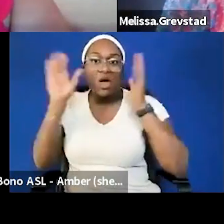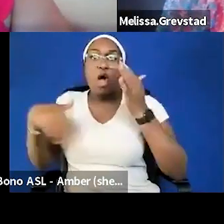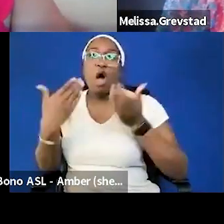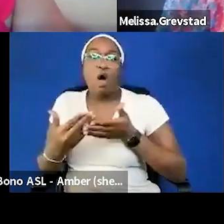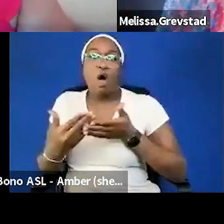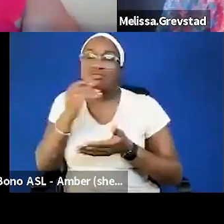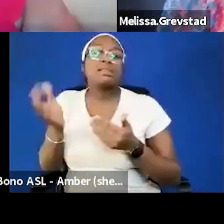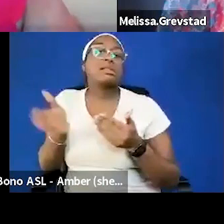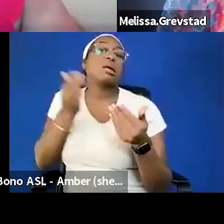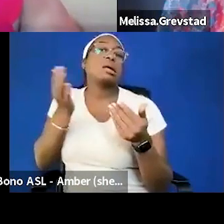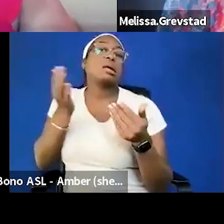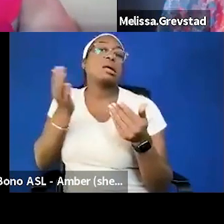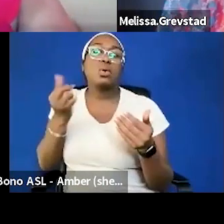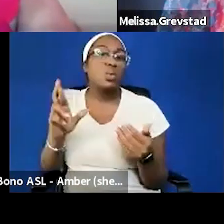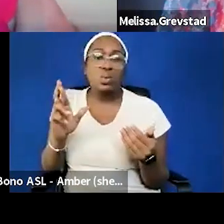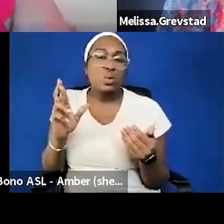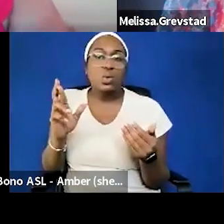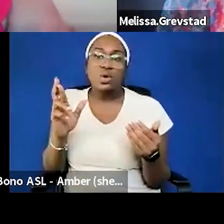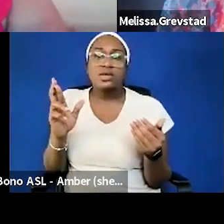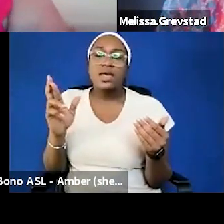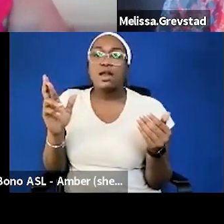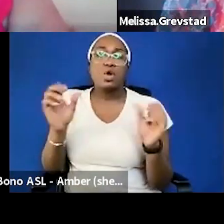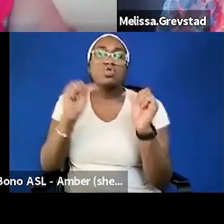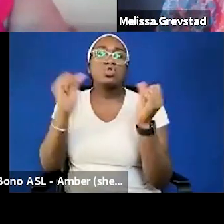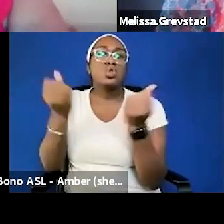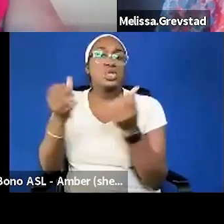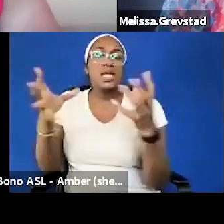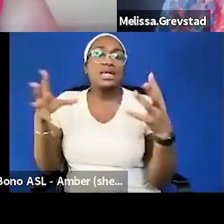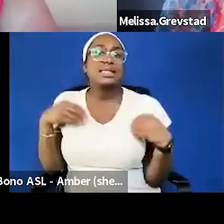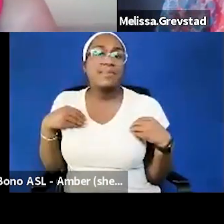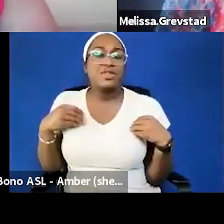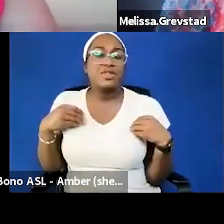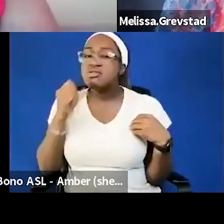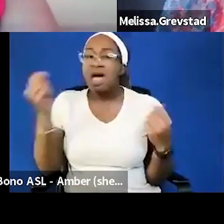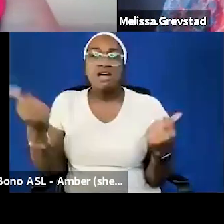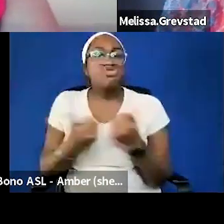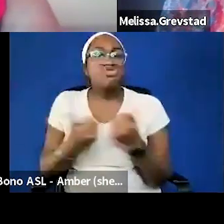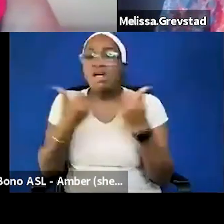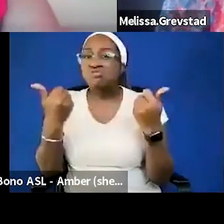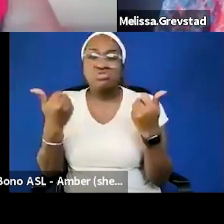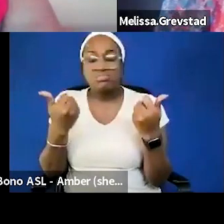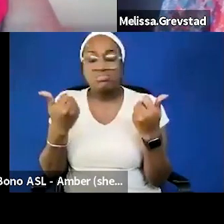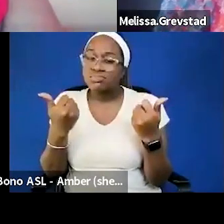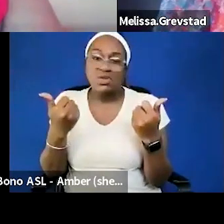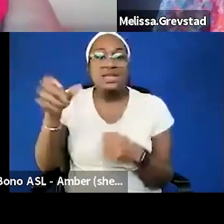to us, not just the ones that are acceptable, not just the ones that who are not challenging us on anything. Like we need to listen to the fattest fat people.